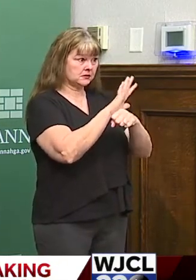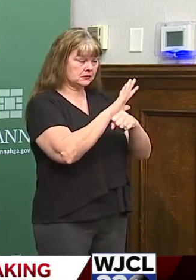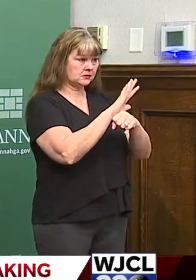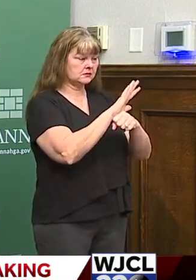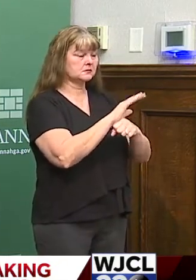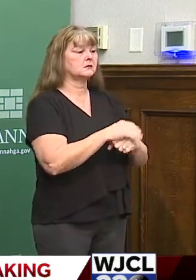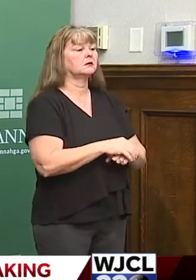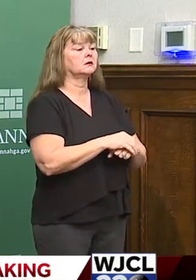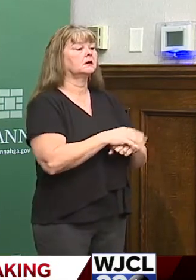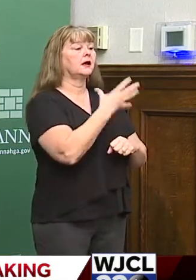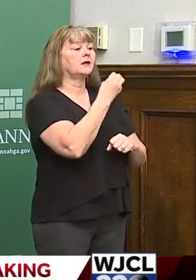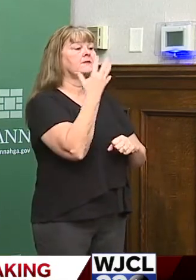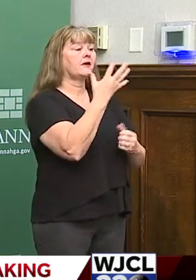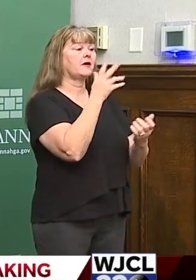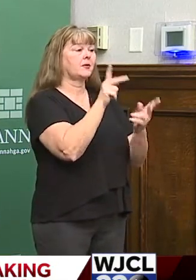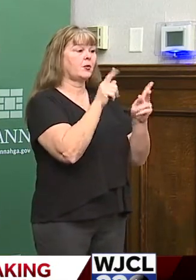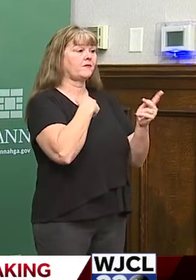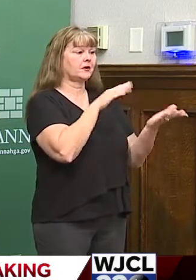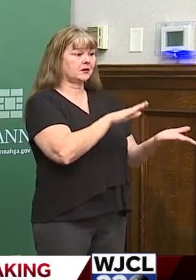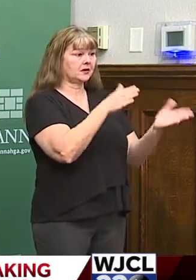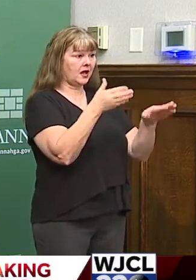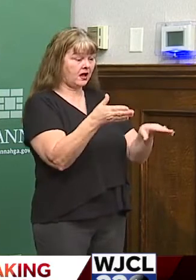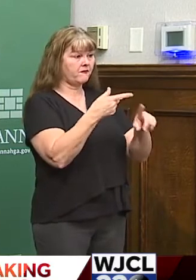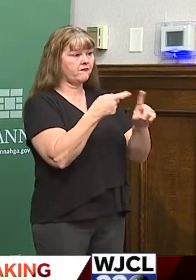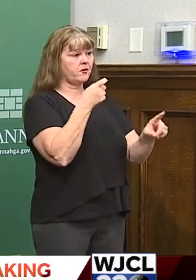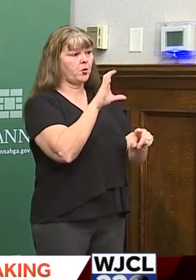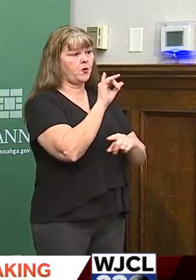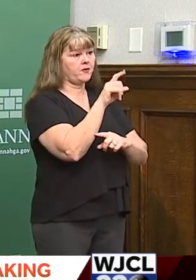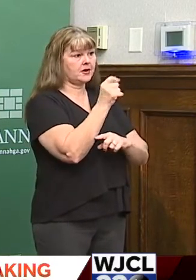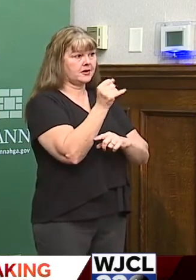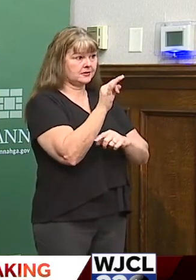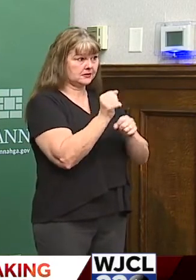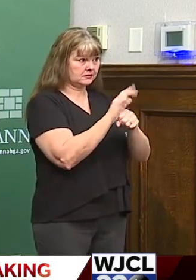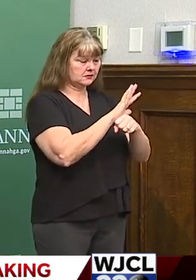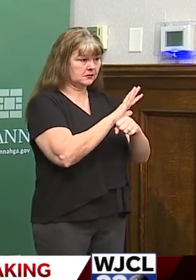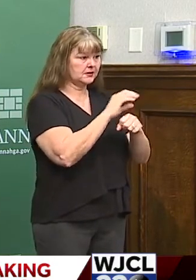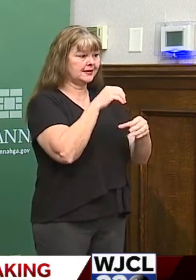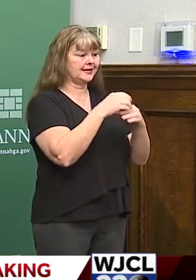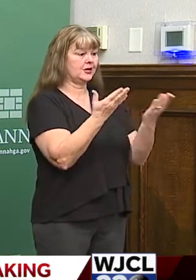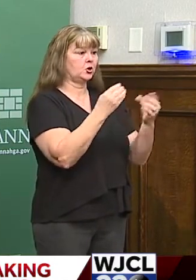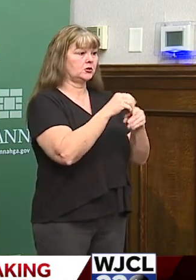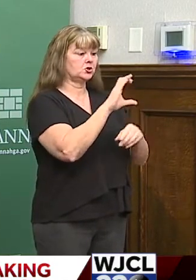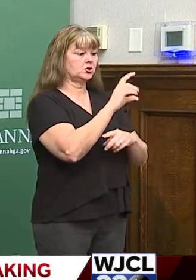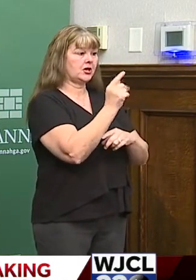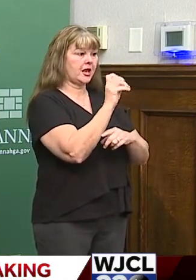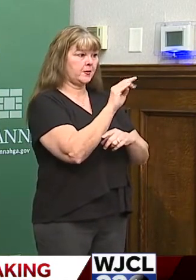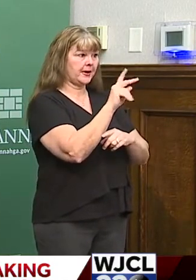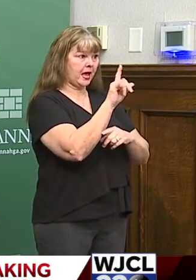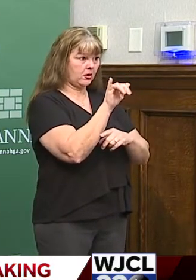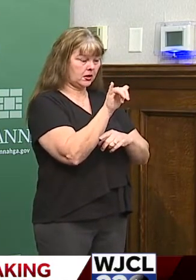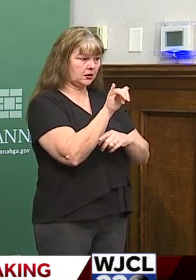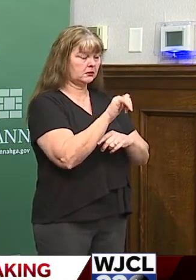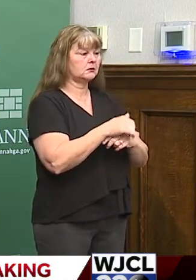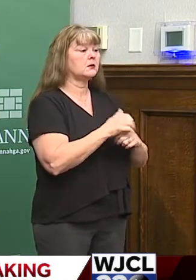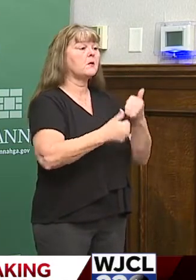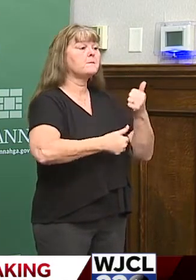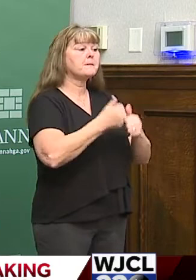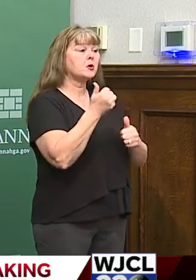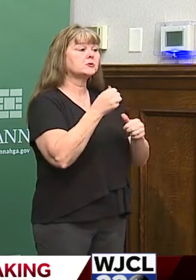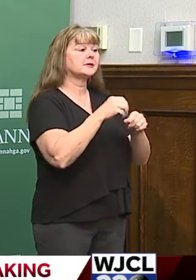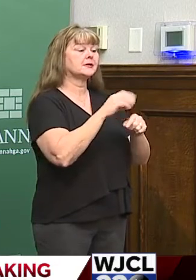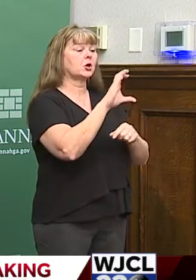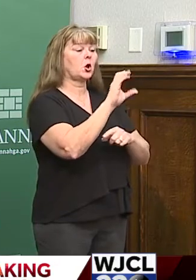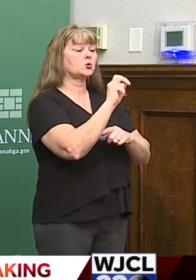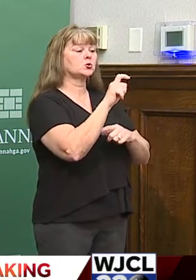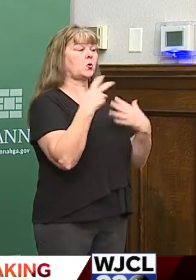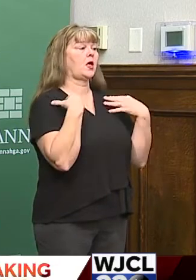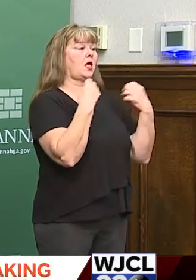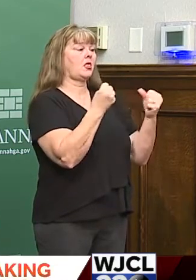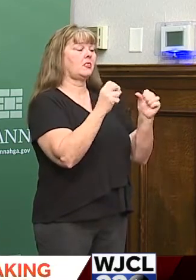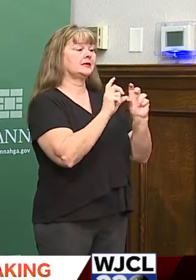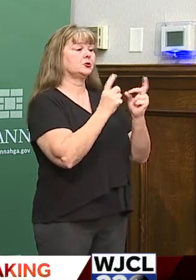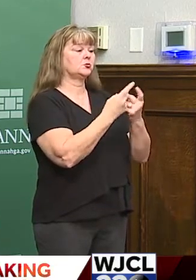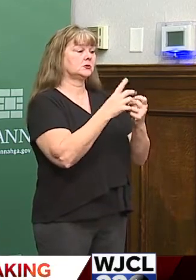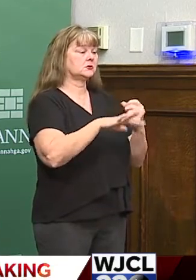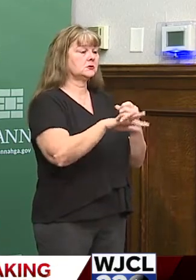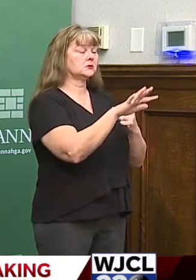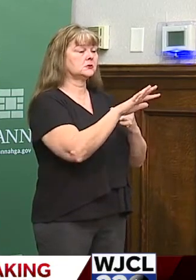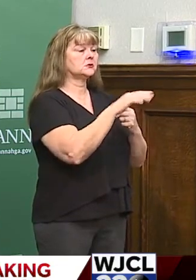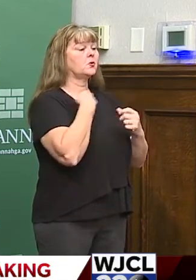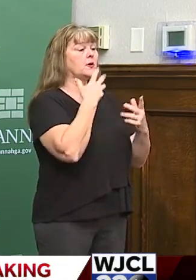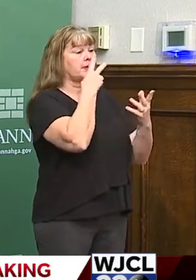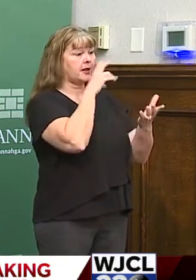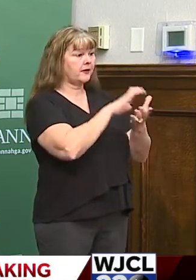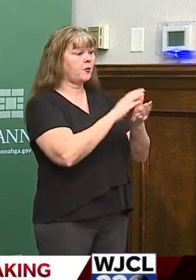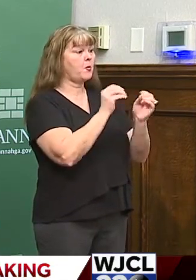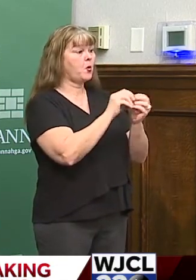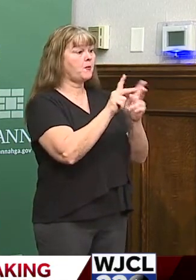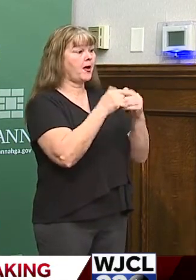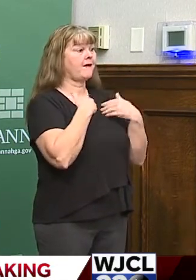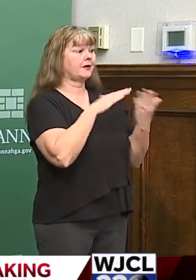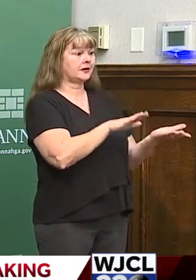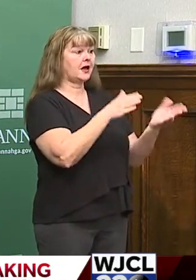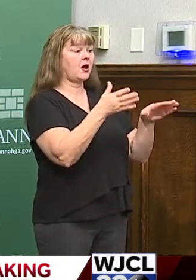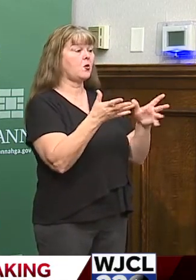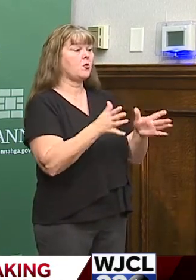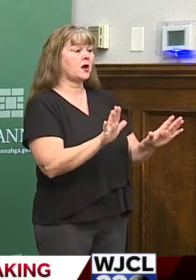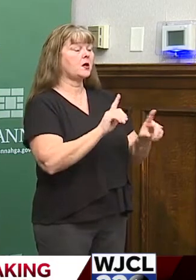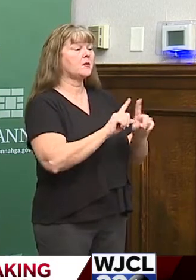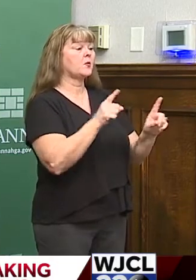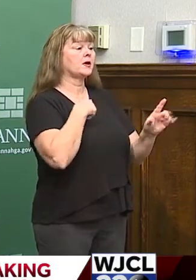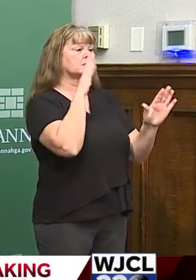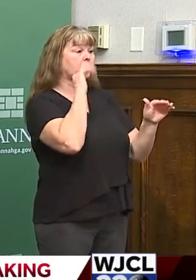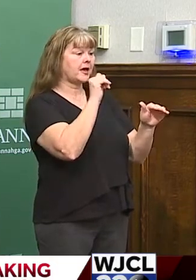AS OF NOW WE HAVE 154 CONFIRMED CASES AND FIVE DEATHS ATTRIBUTED TO COVID-19 IN CHAT HAM COUNTY WHICH IS THE MOST IN THE COASTAL HEALTH DISTRICT.